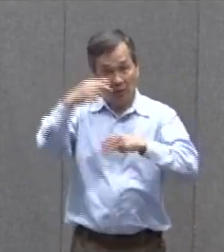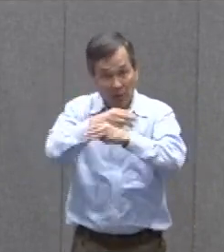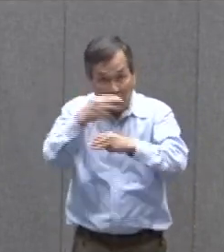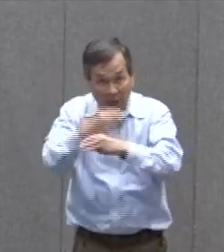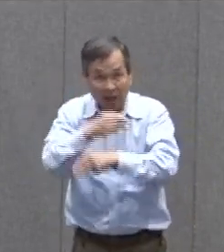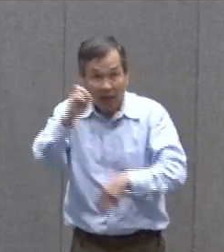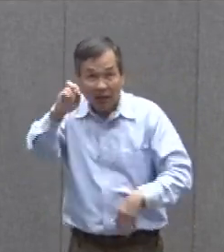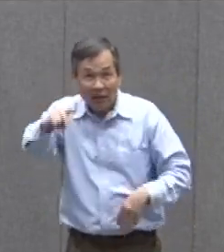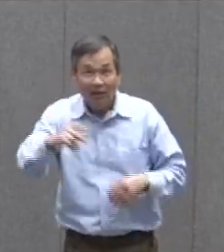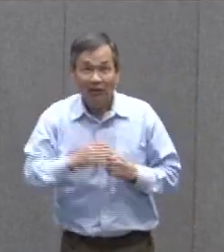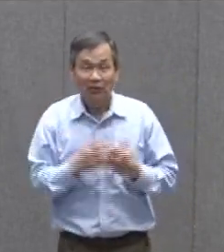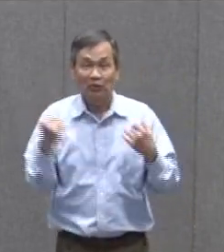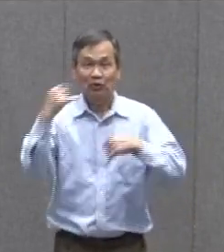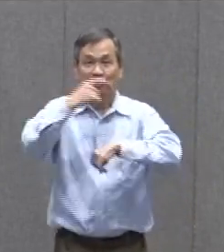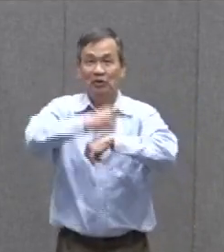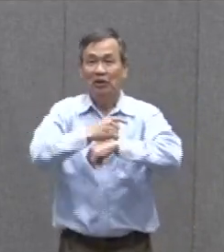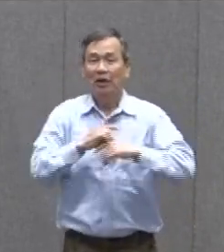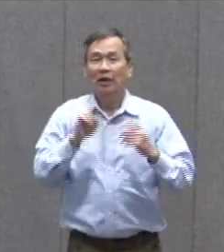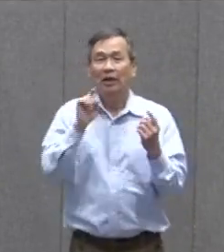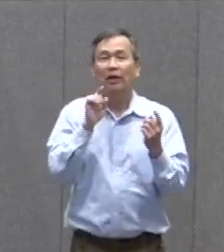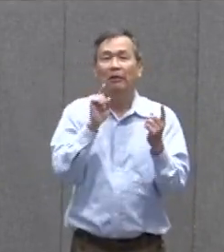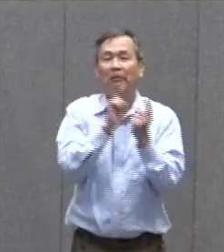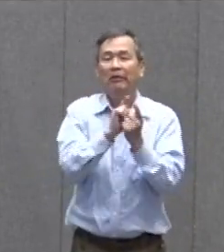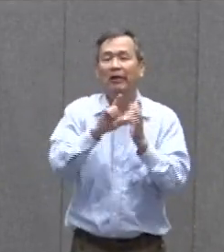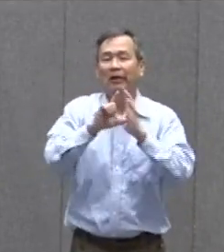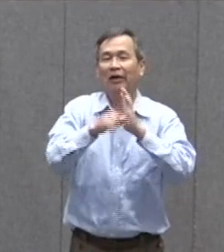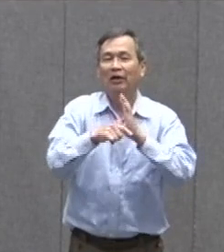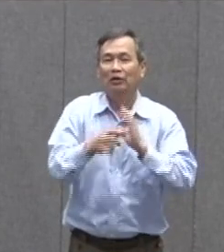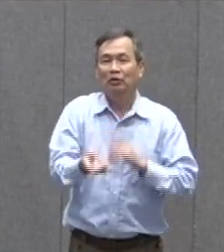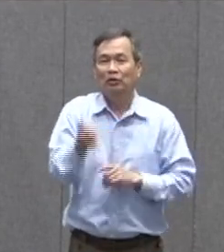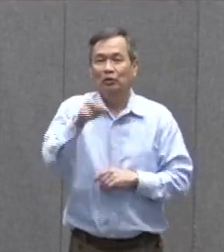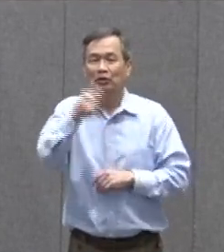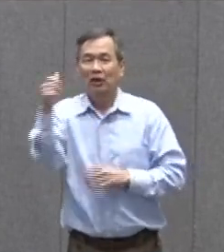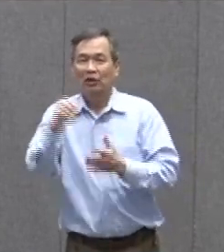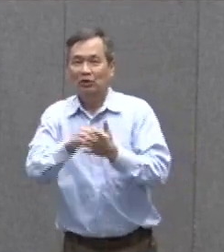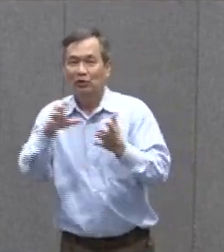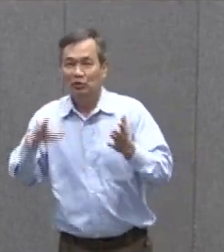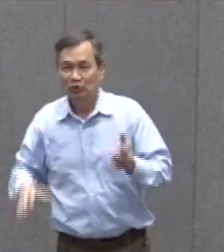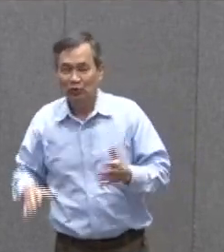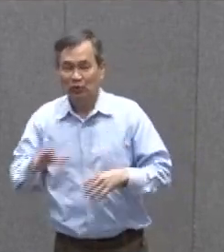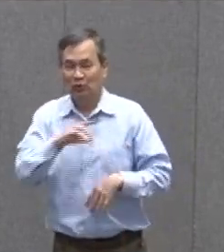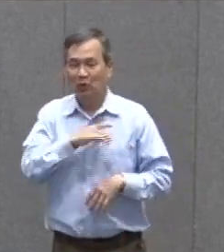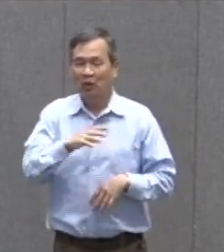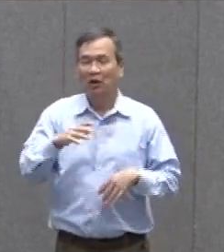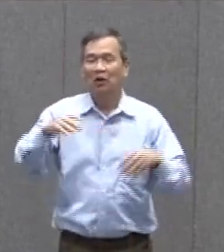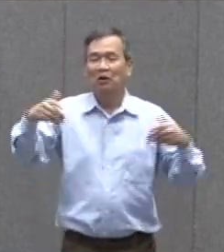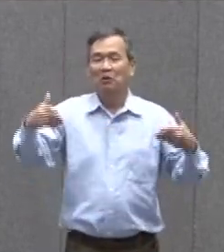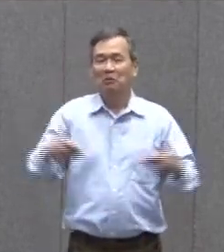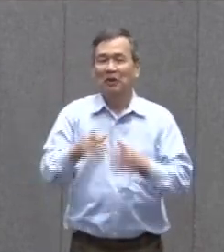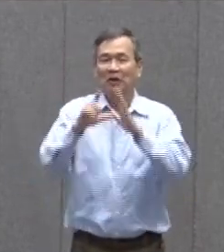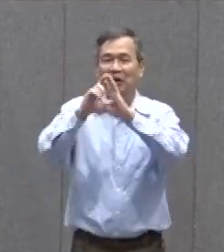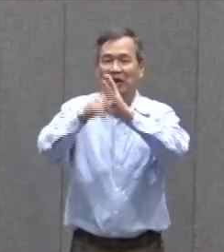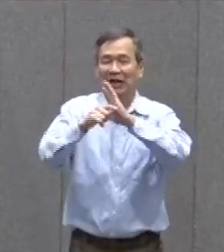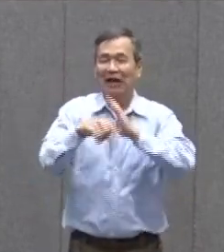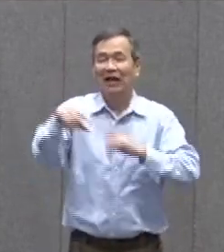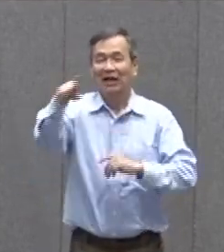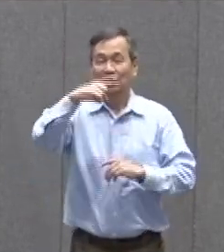Today you're going to meet two other fantastic teachers, Mrs. B and Miss Q. We're going to be working with you today